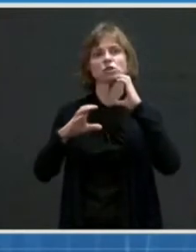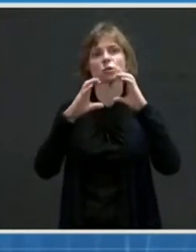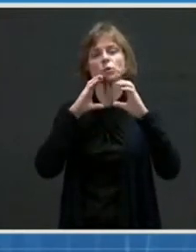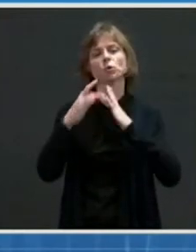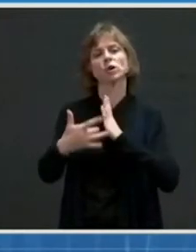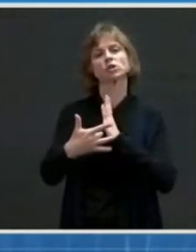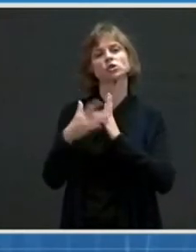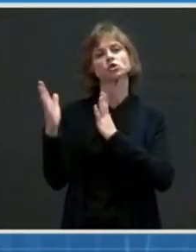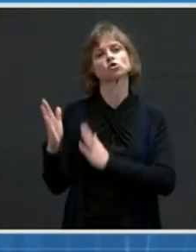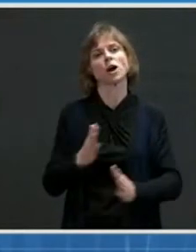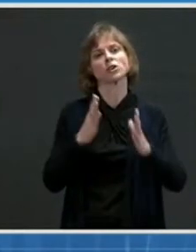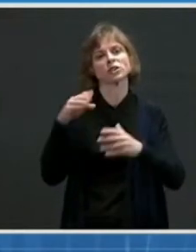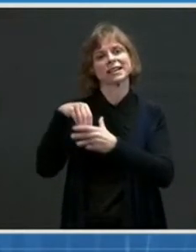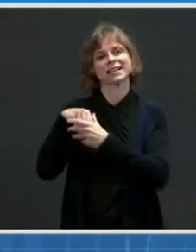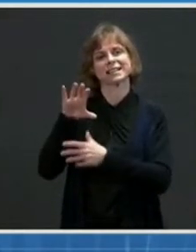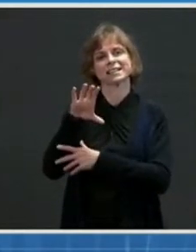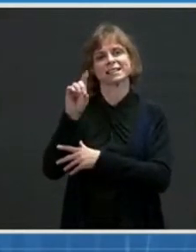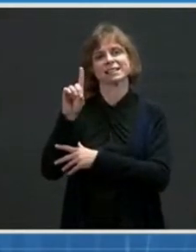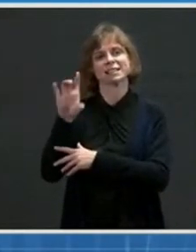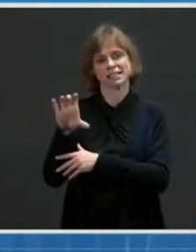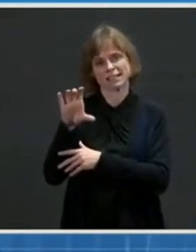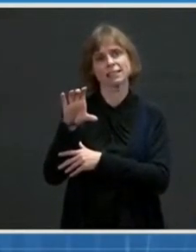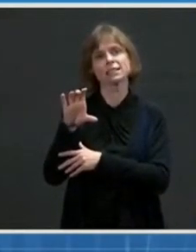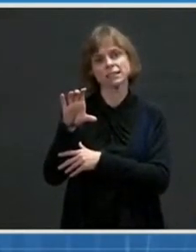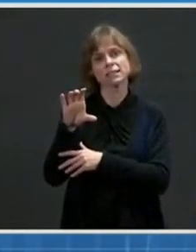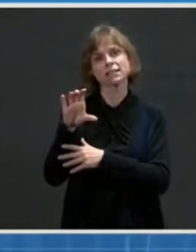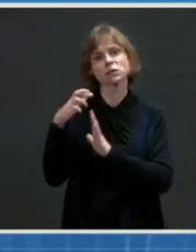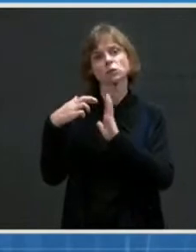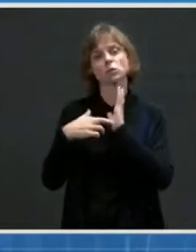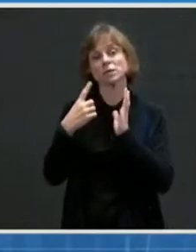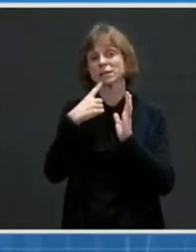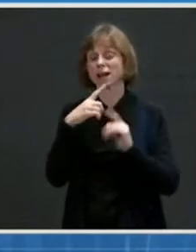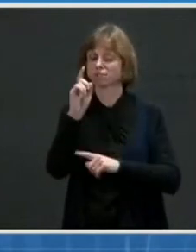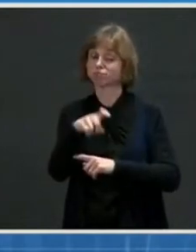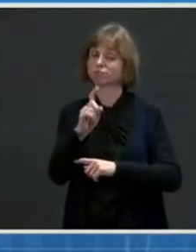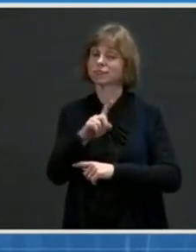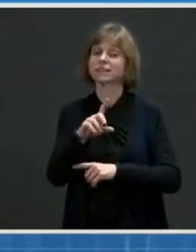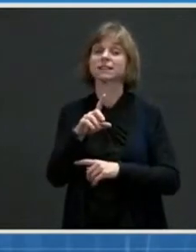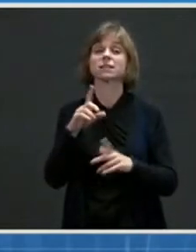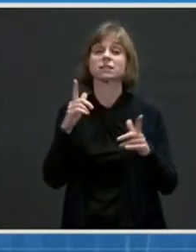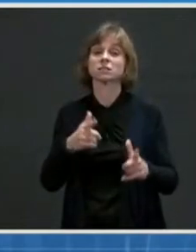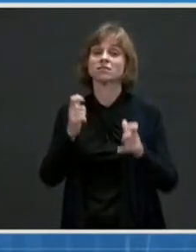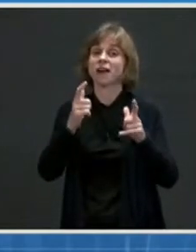CONTAIN SPREAD. THESE FINDINGS HIGHLIGHT AN ADDITIONAL KEY MITIGATION STRATEGY RECOMMENDED.